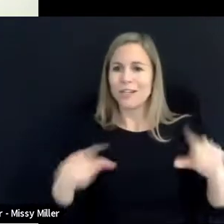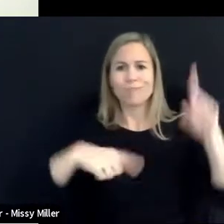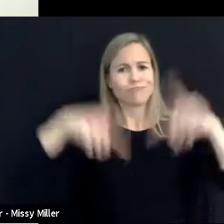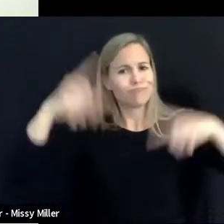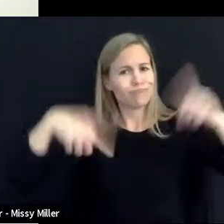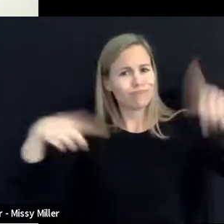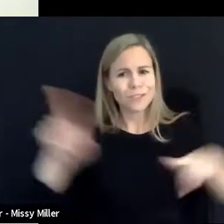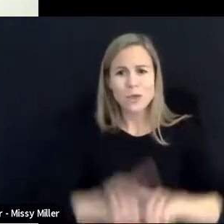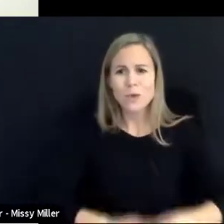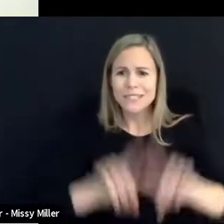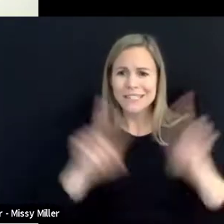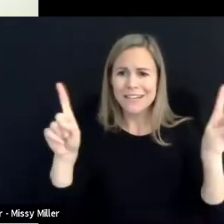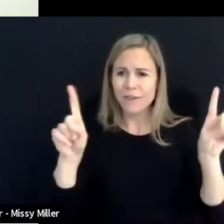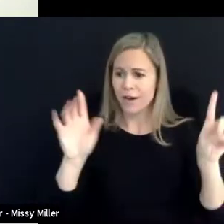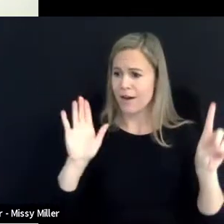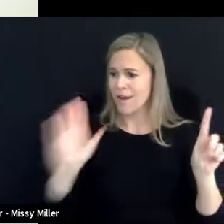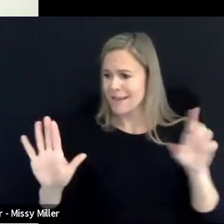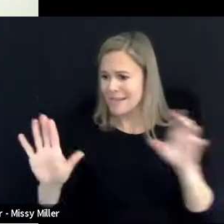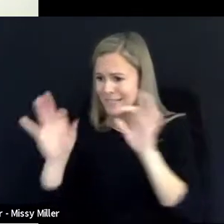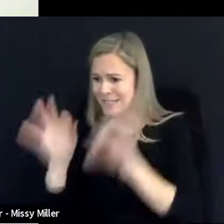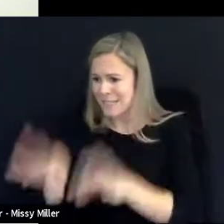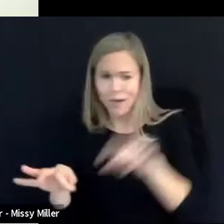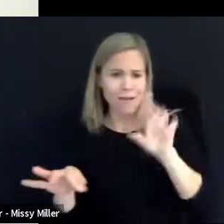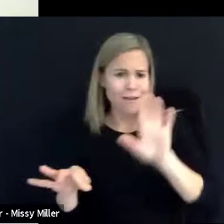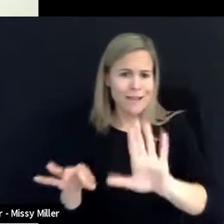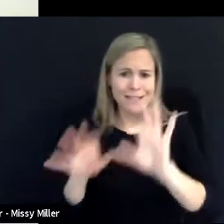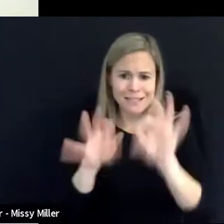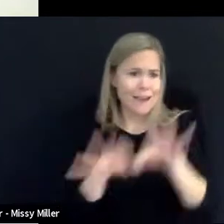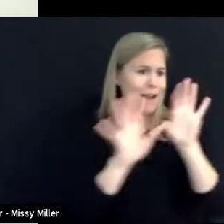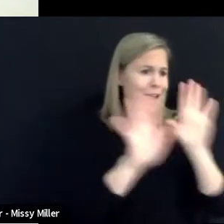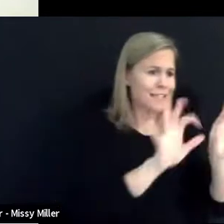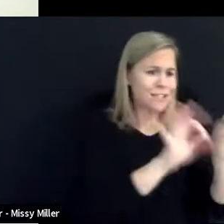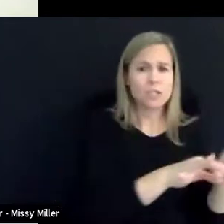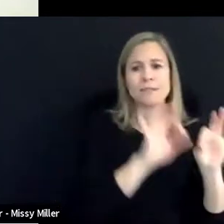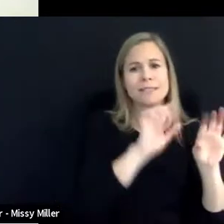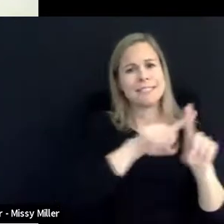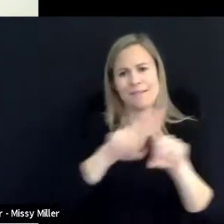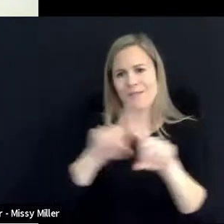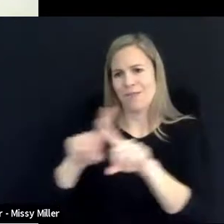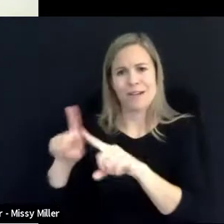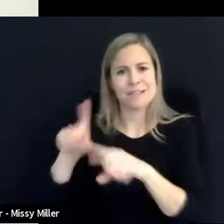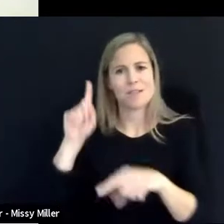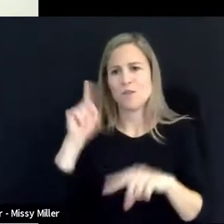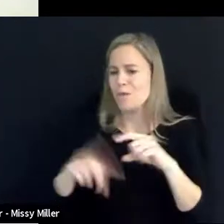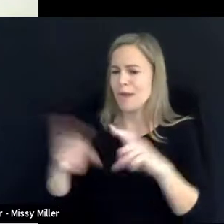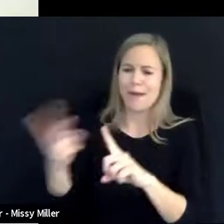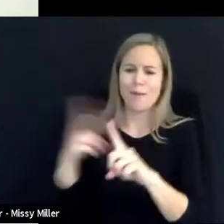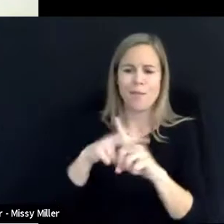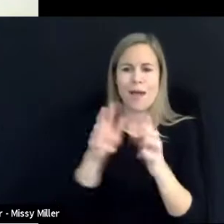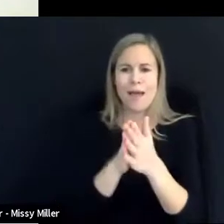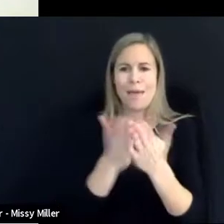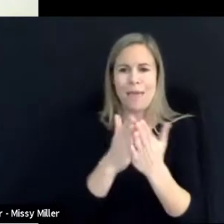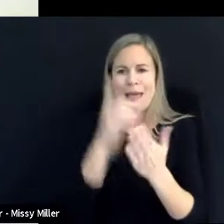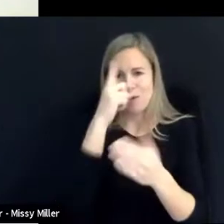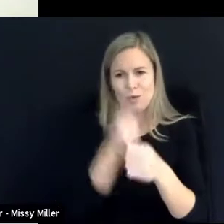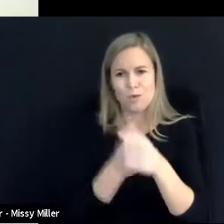that your kids are gonna make are gonna be different. You do have to trust your instincts to a certain extent. Oh yeah, be mindful of the results.